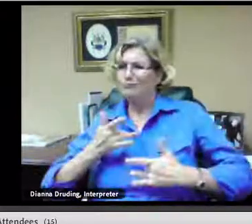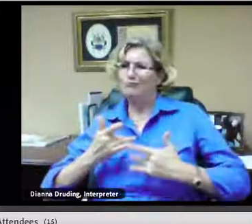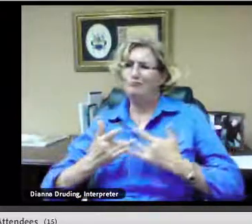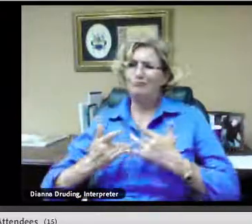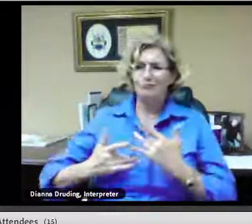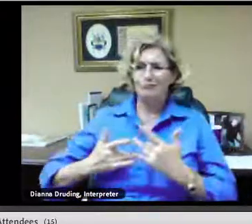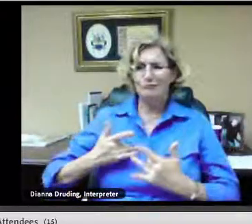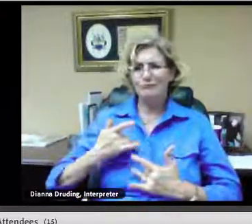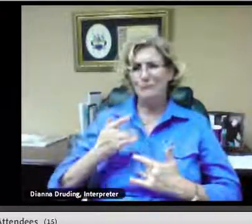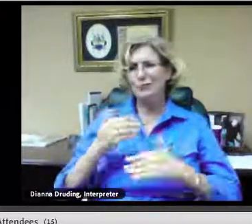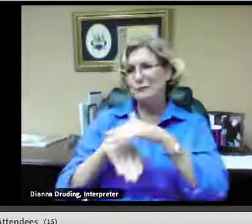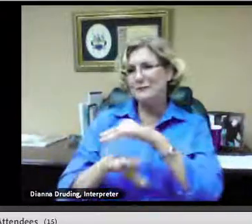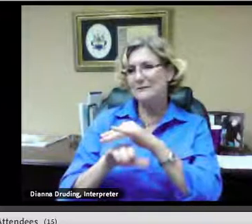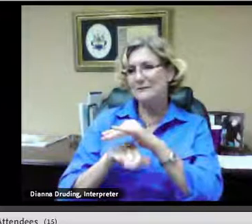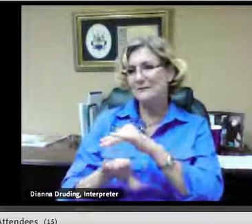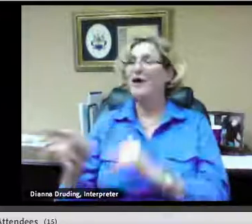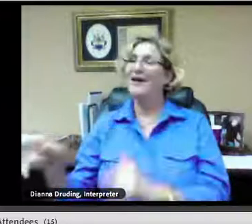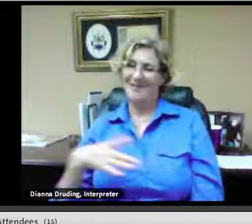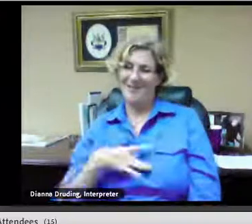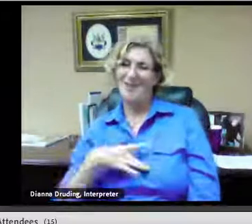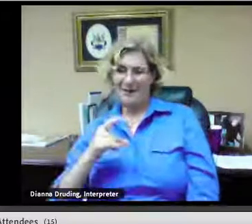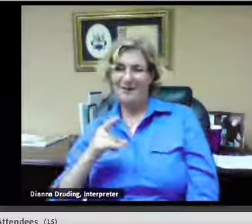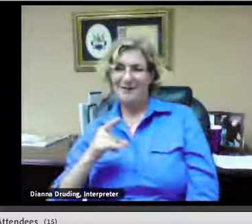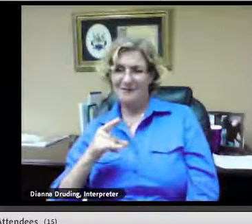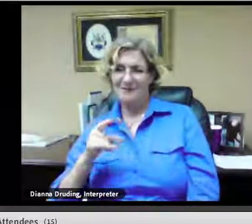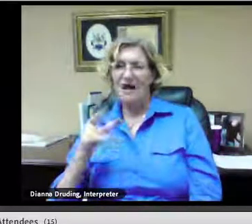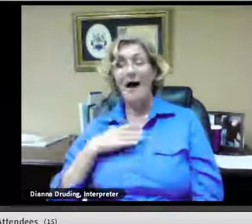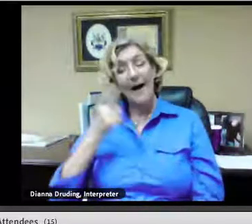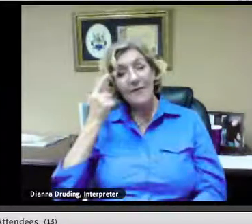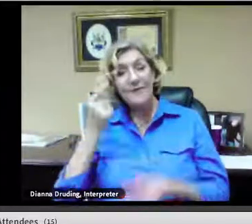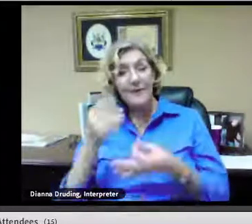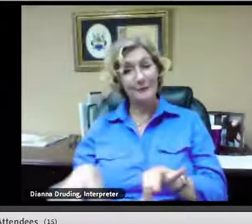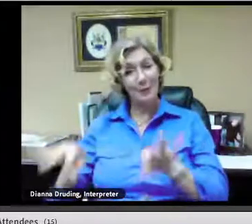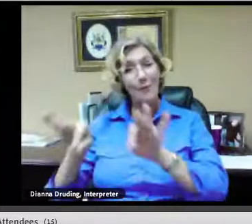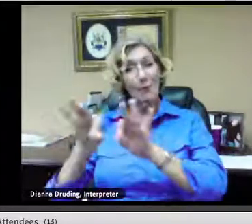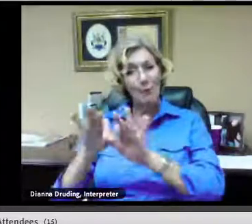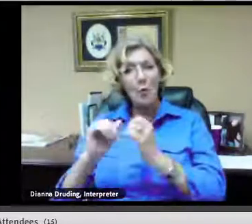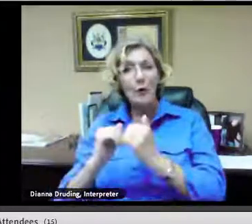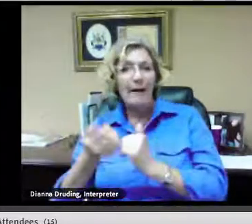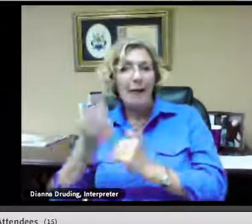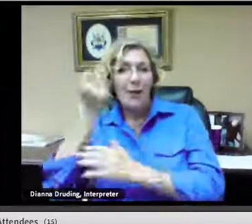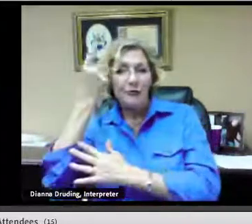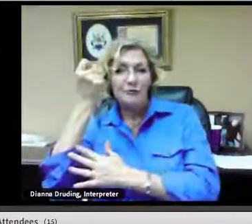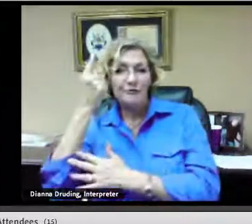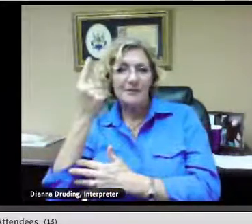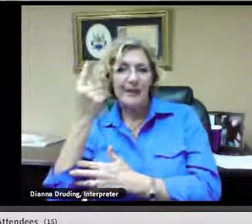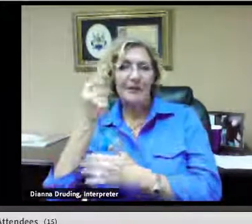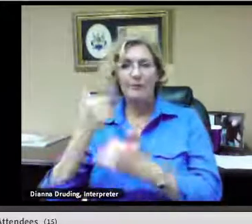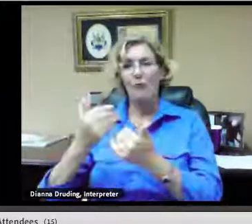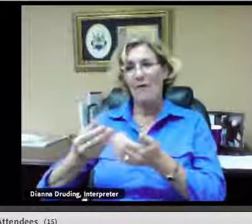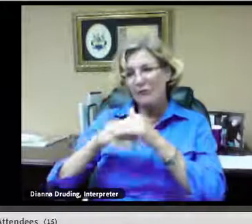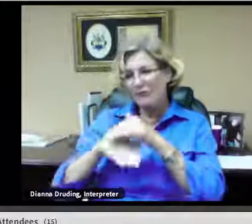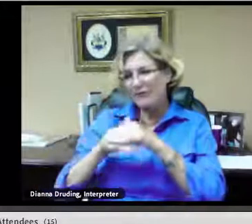So I think it's important to understand how those underlying contacts for accessibility and disability is used,